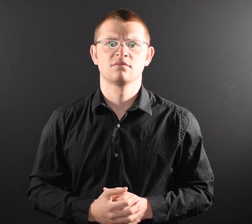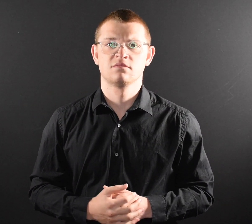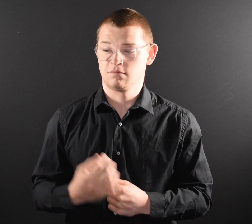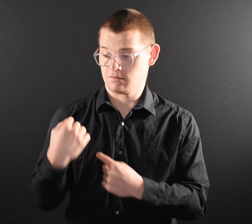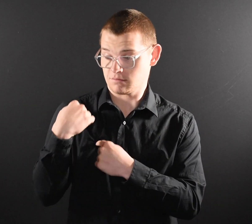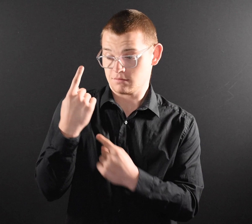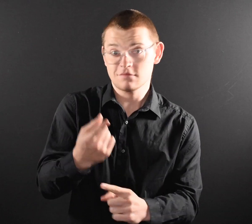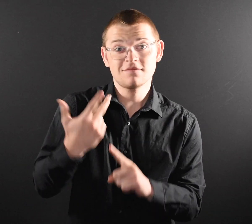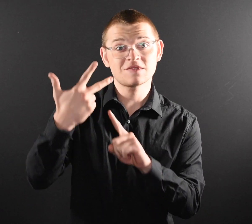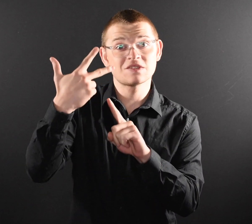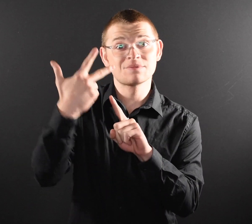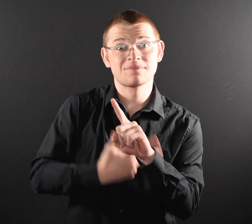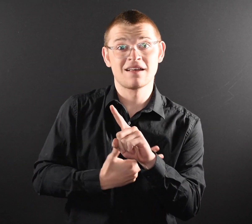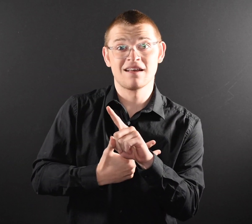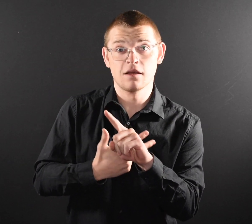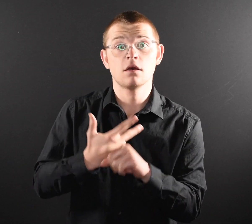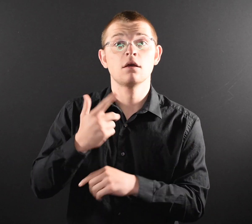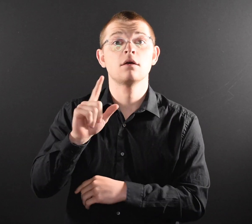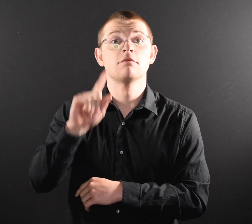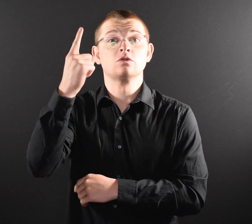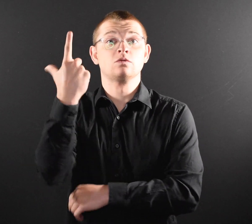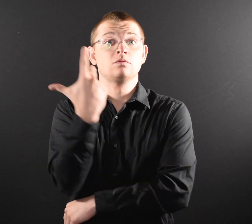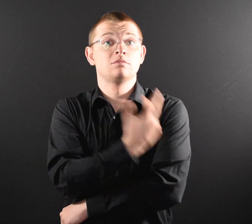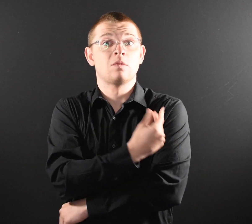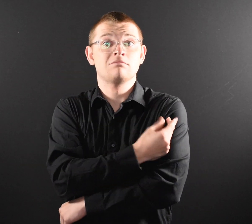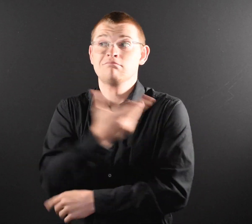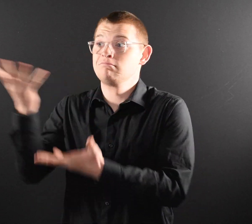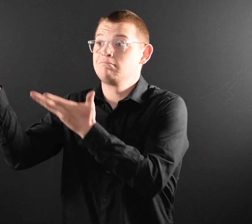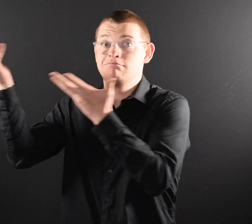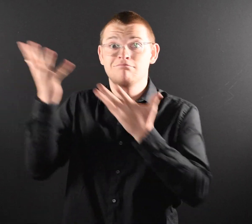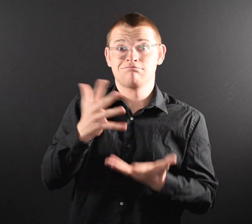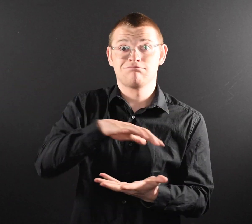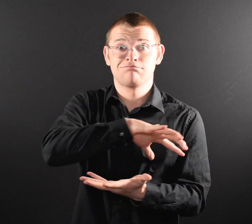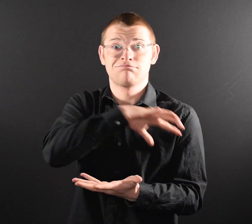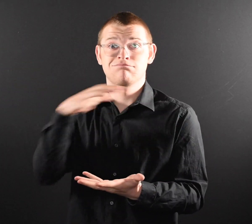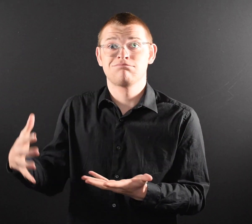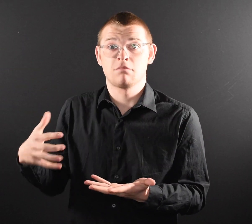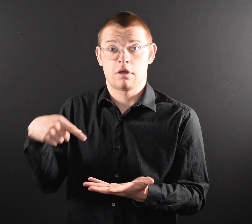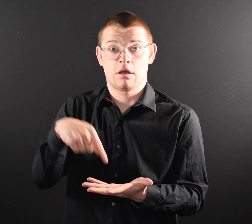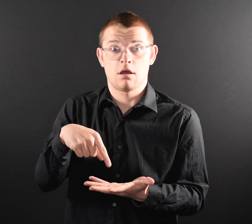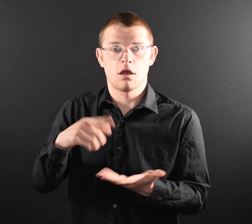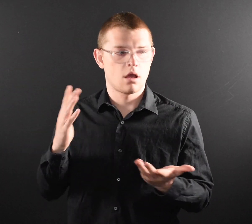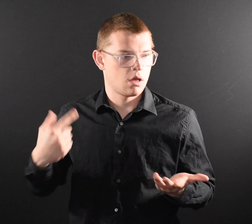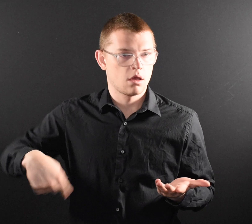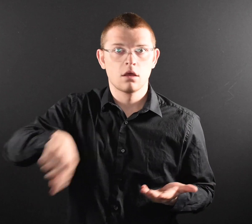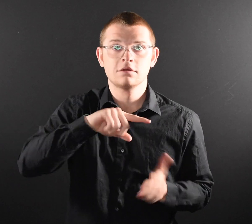In the three months since the first doses of vaccine arrived, our state has become a national